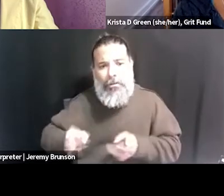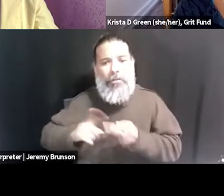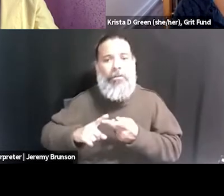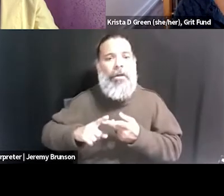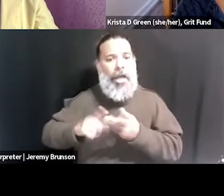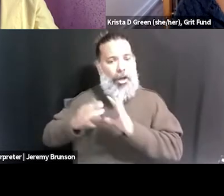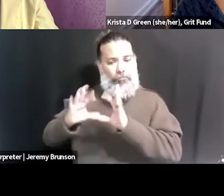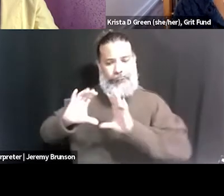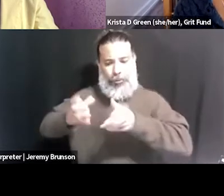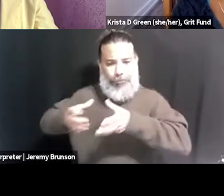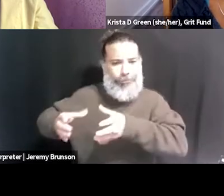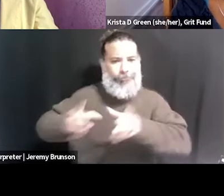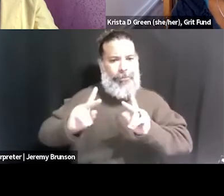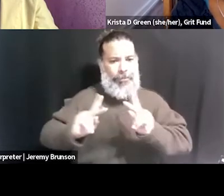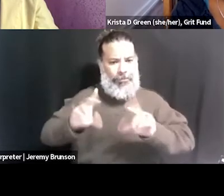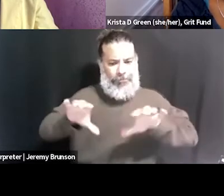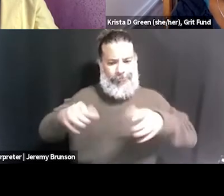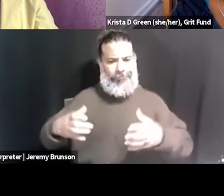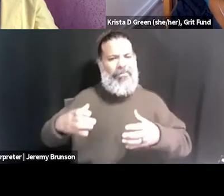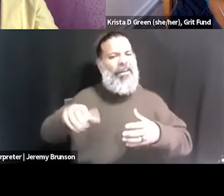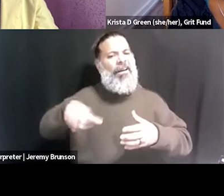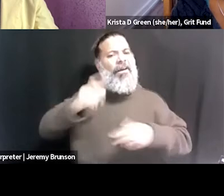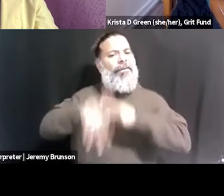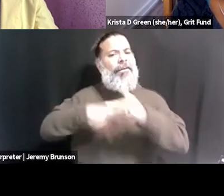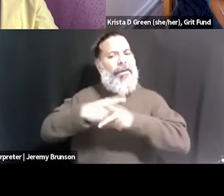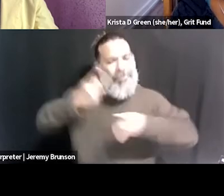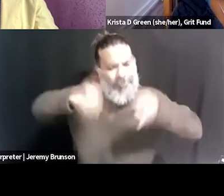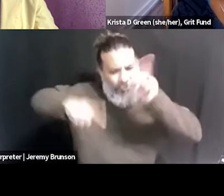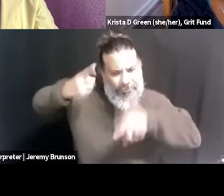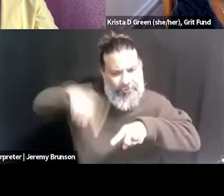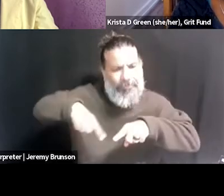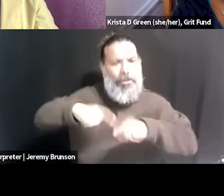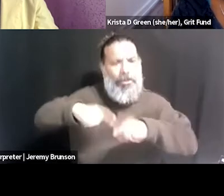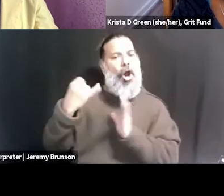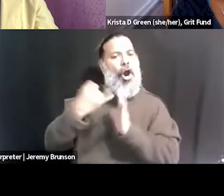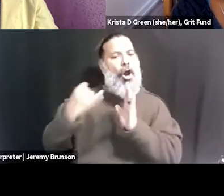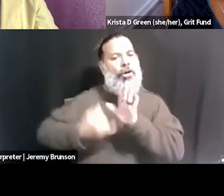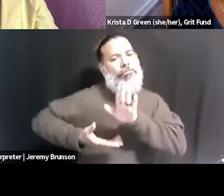Other kinds of collaborations and artist run spaces.